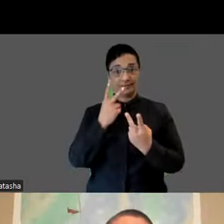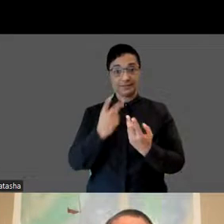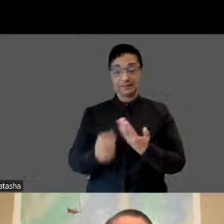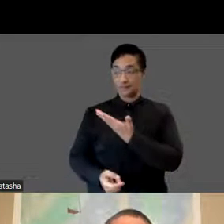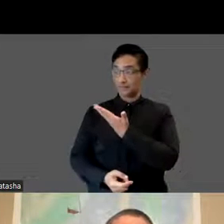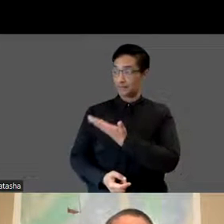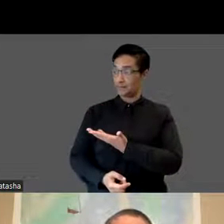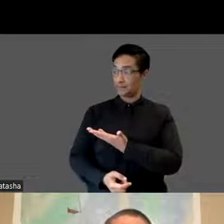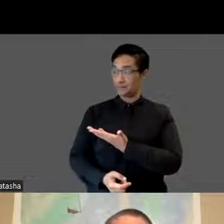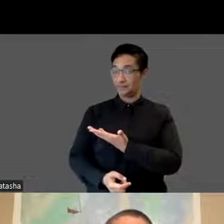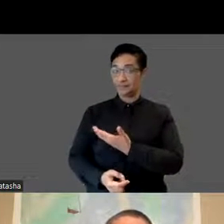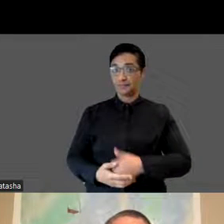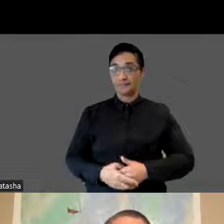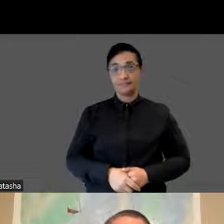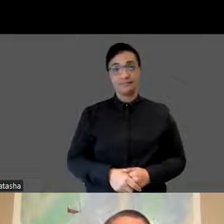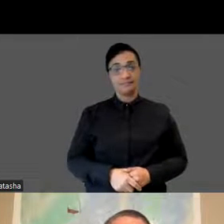Yes.